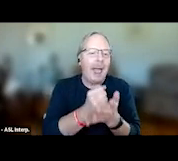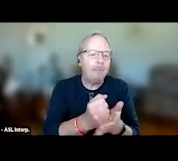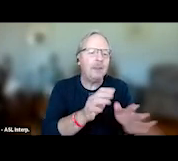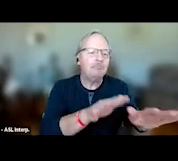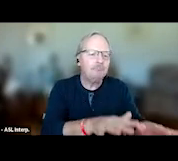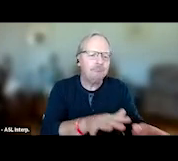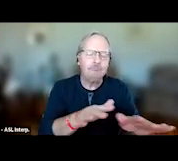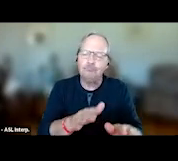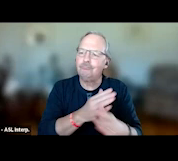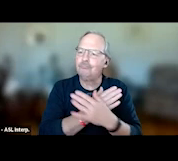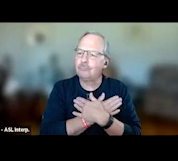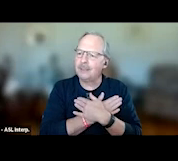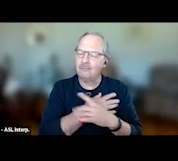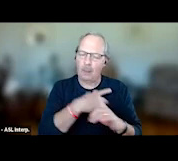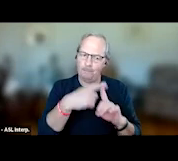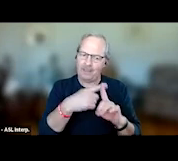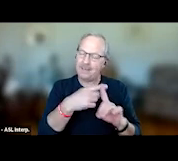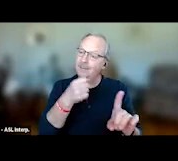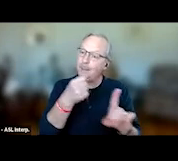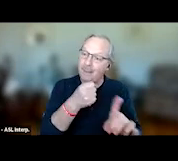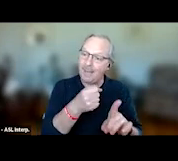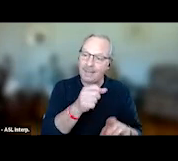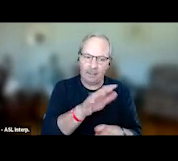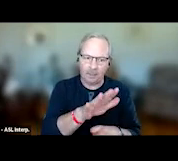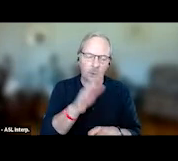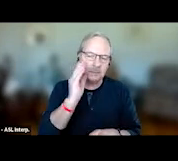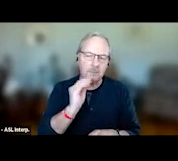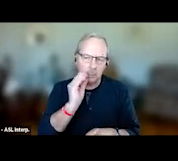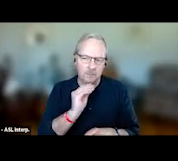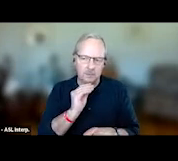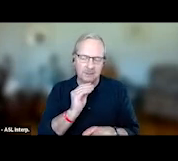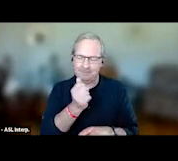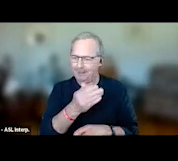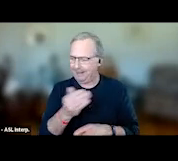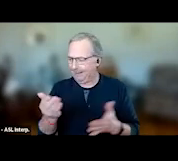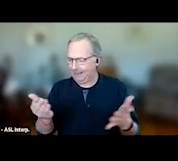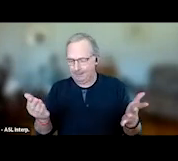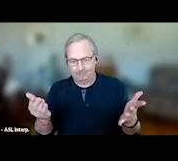a really positive impact on their experiences. So this can be anything, it can be, you know, imagery,